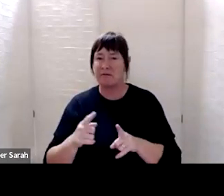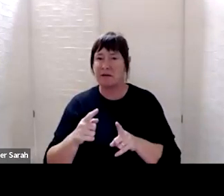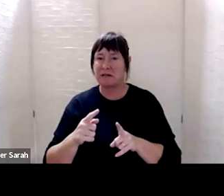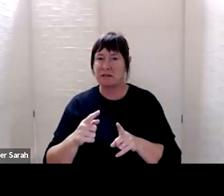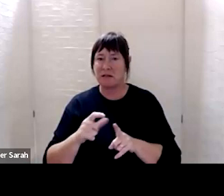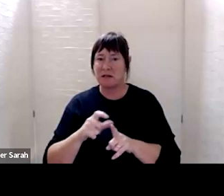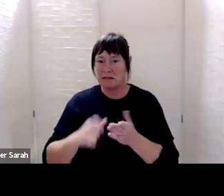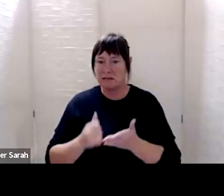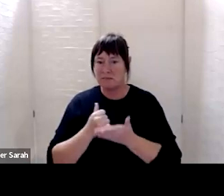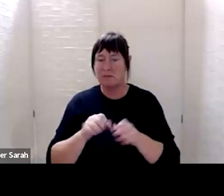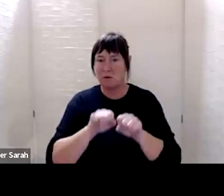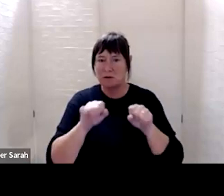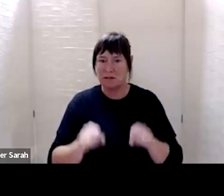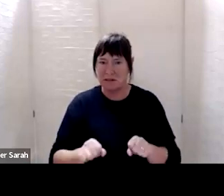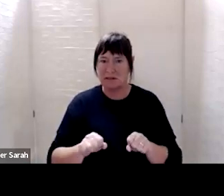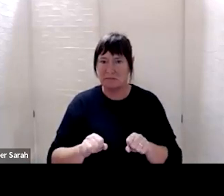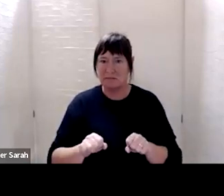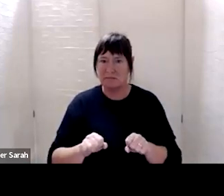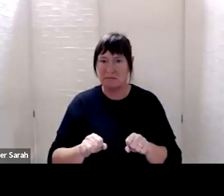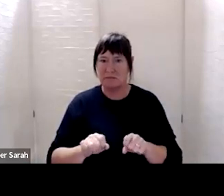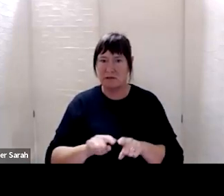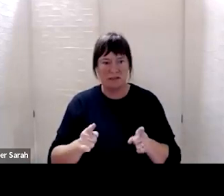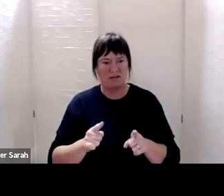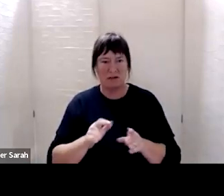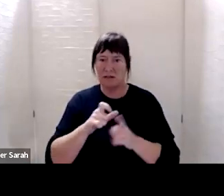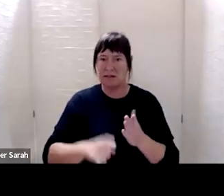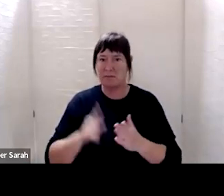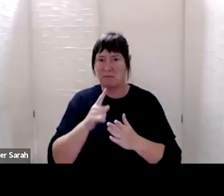serving different groups of disabled people and their whānau.